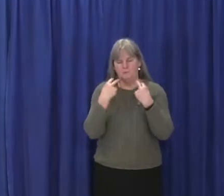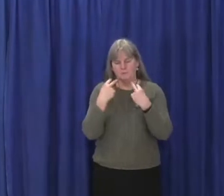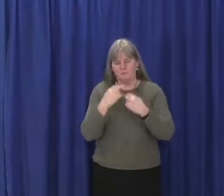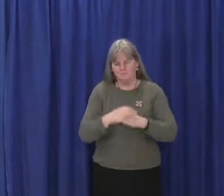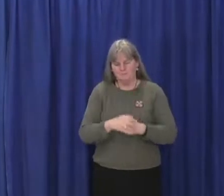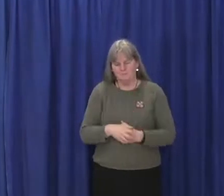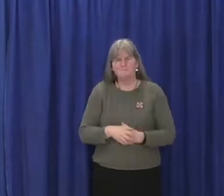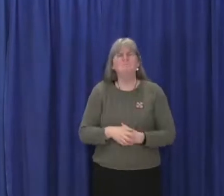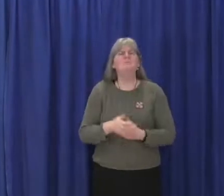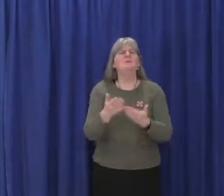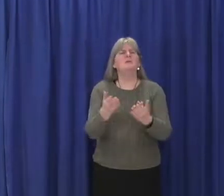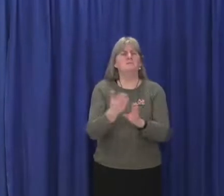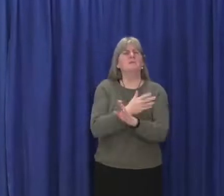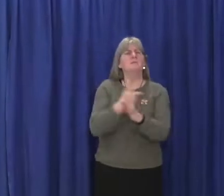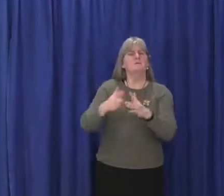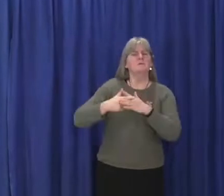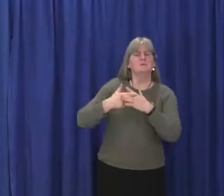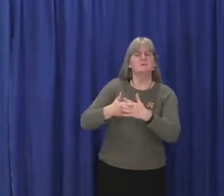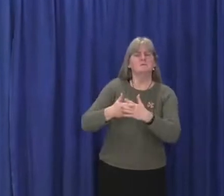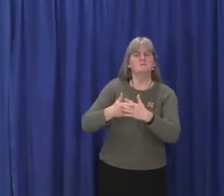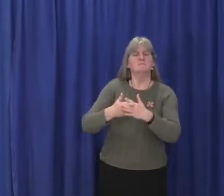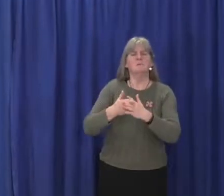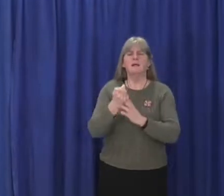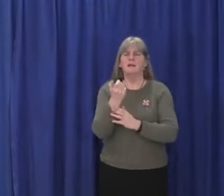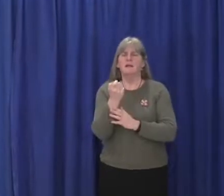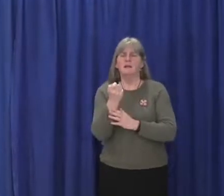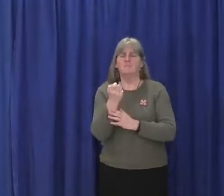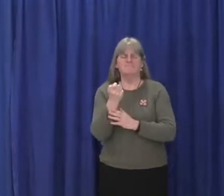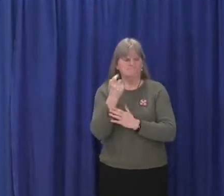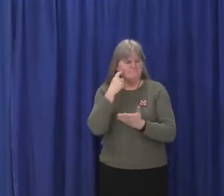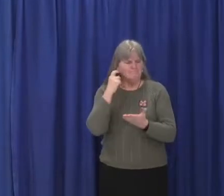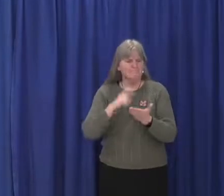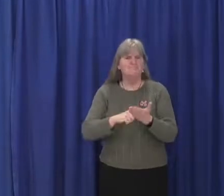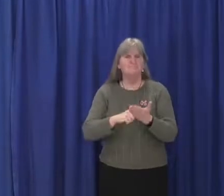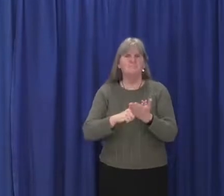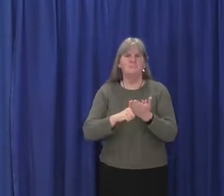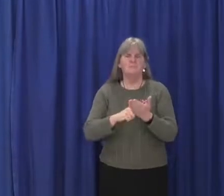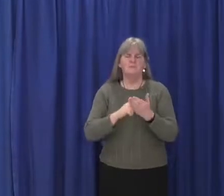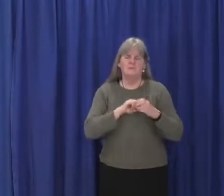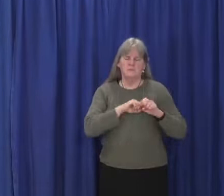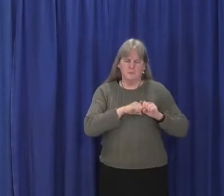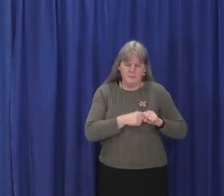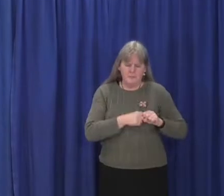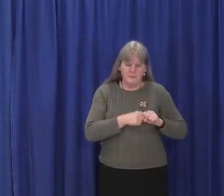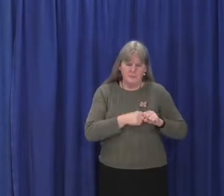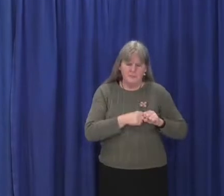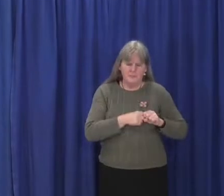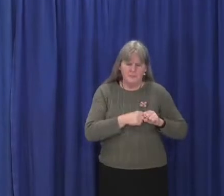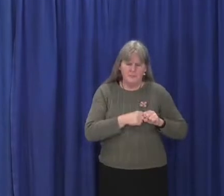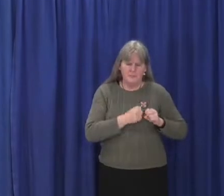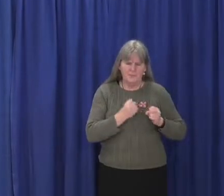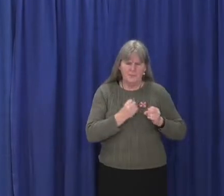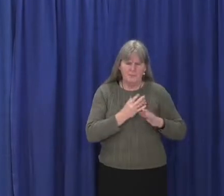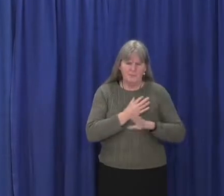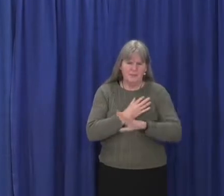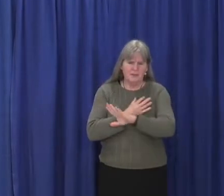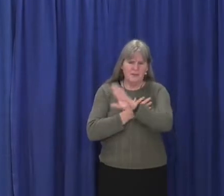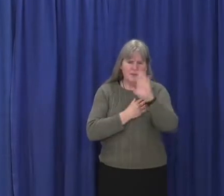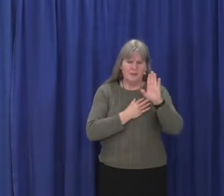Before we begin, I would like to take a moment to acknowledge the deep grief so many Yukoners are feeling today.